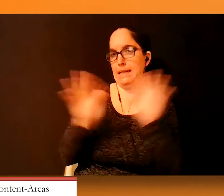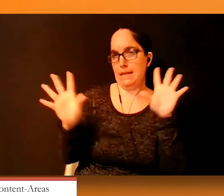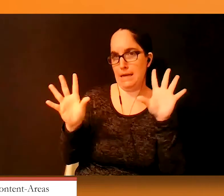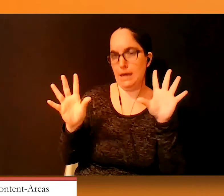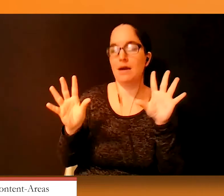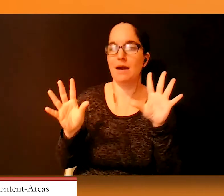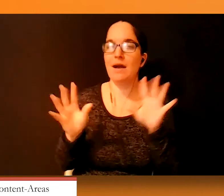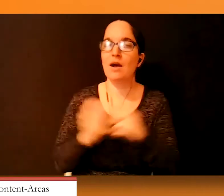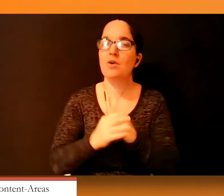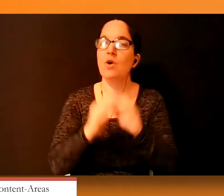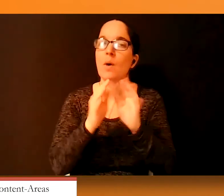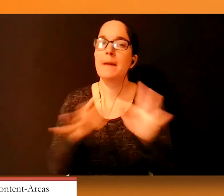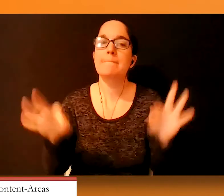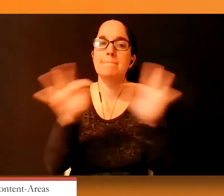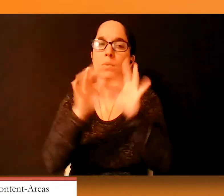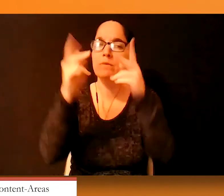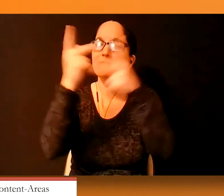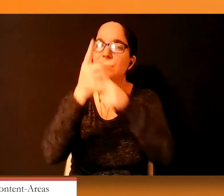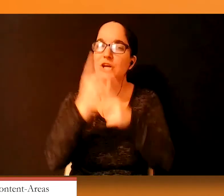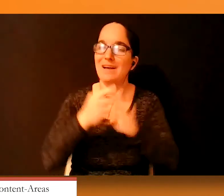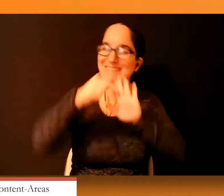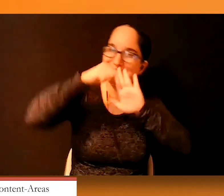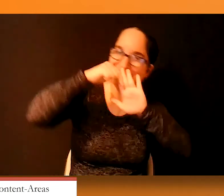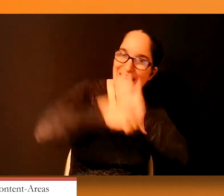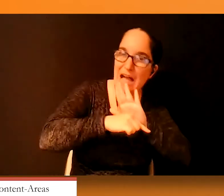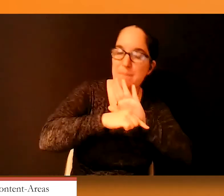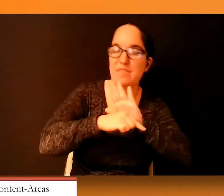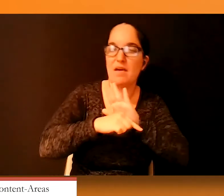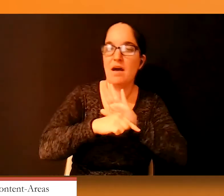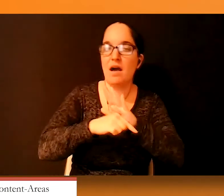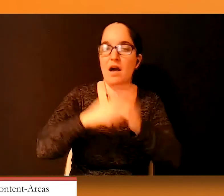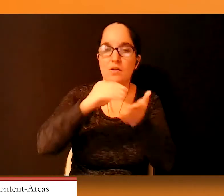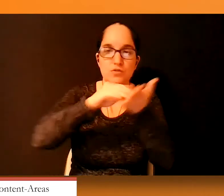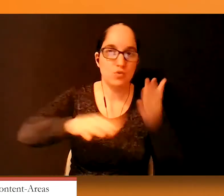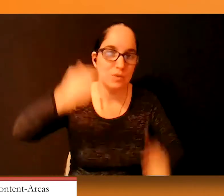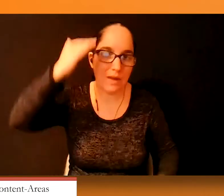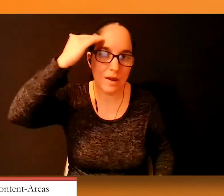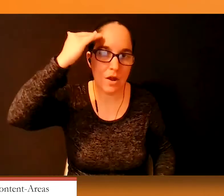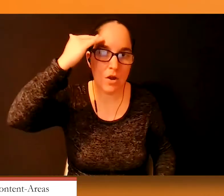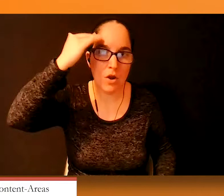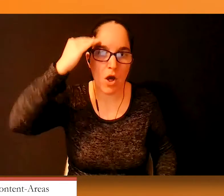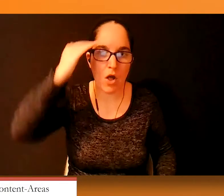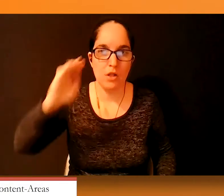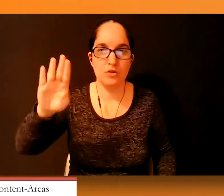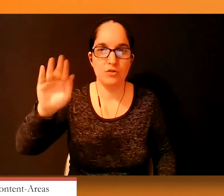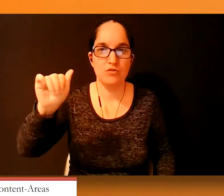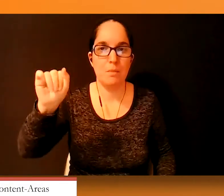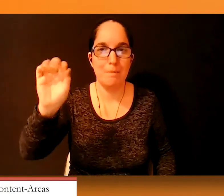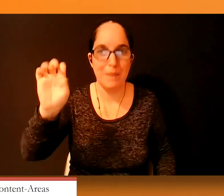So, the depth of what they have to know changes. We also get into these domain-specific words